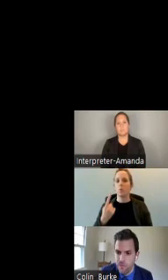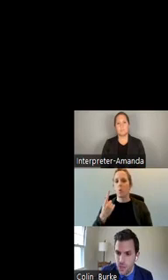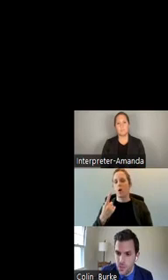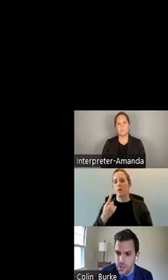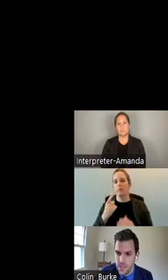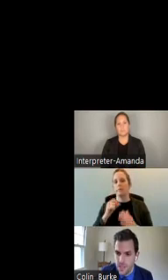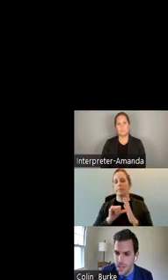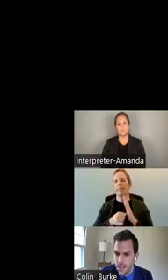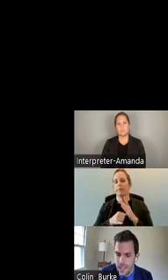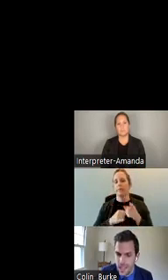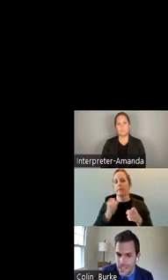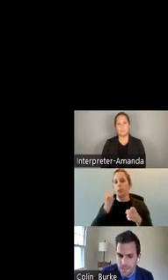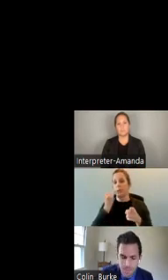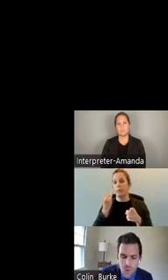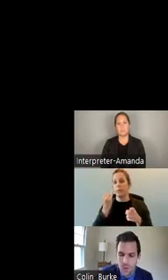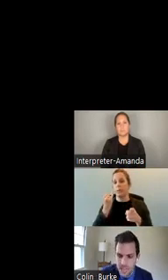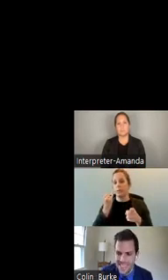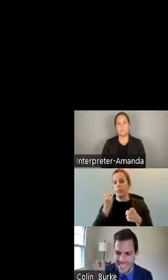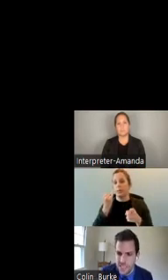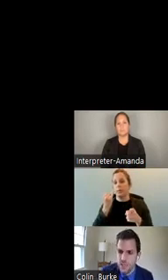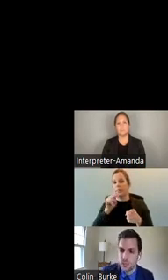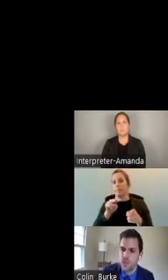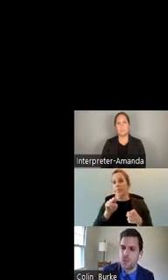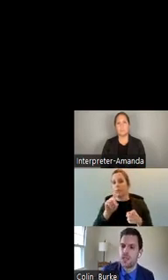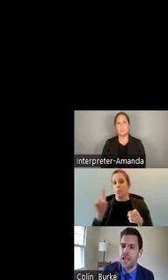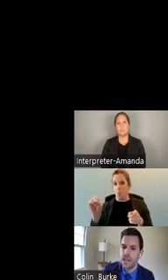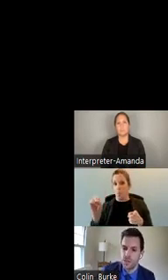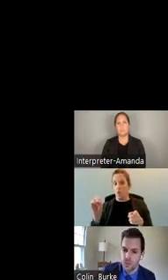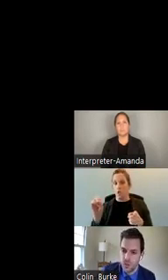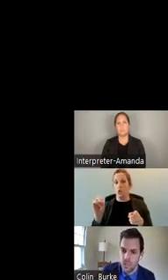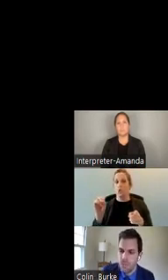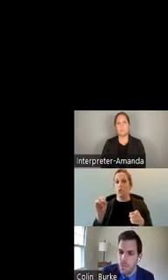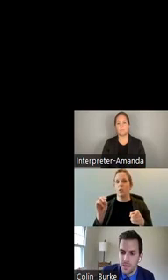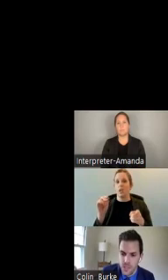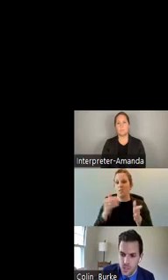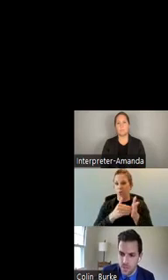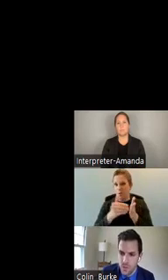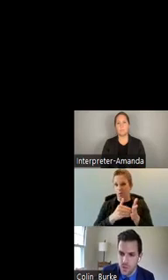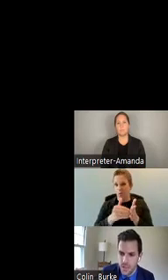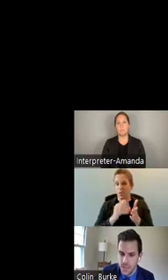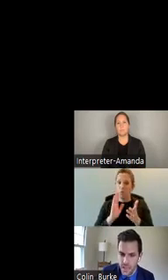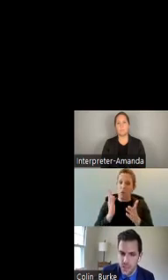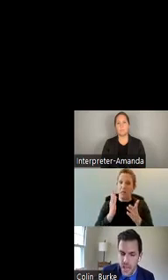relative frequencies it's more or less identical to the national population of Youth in this age